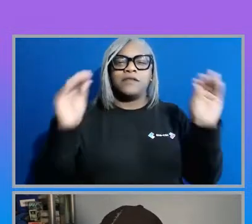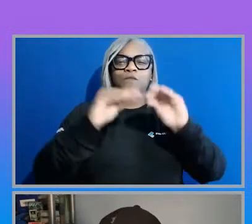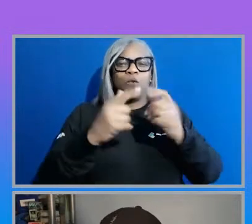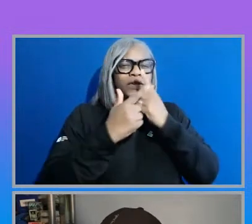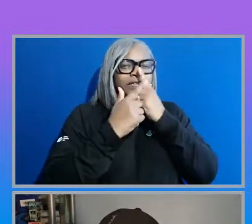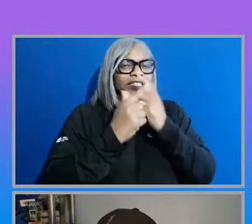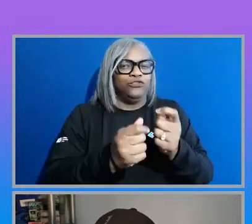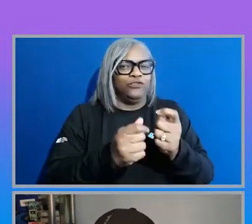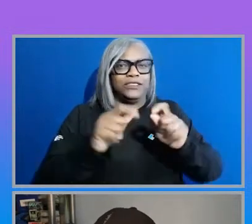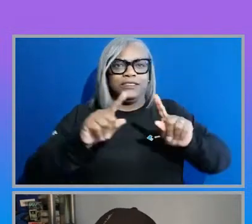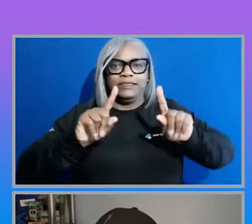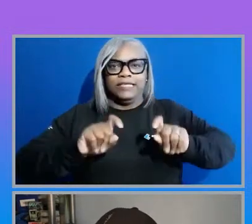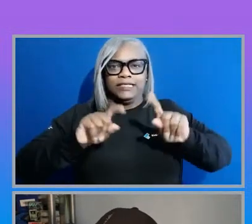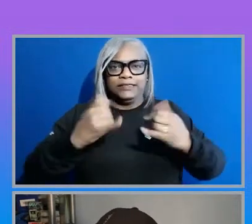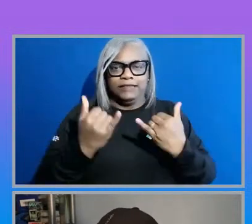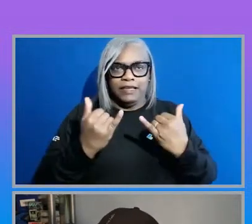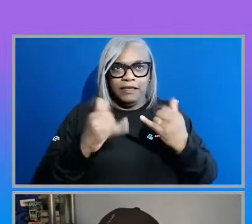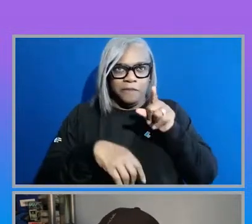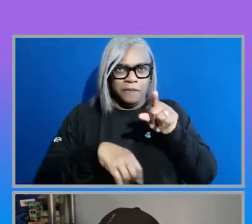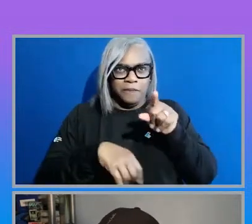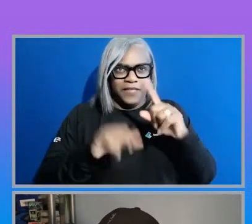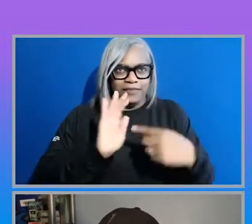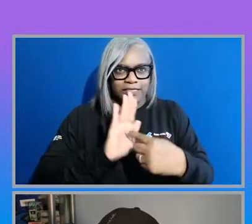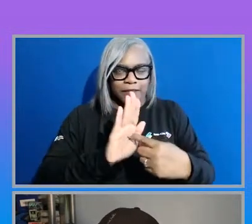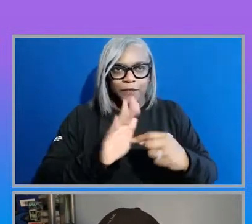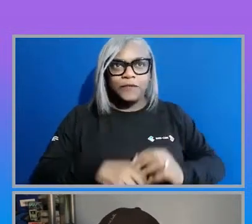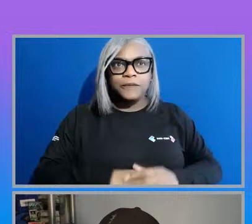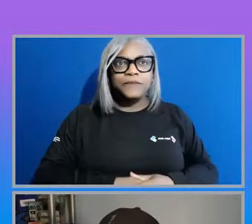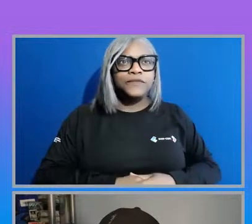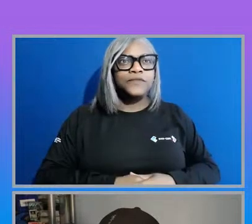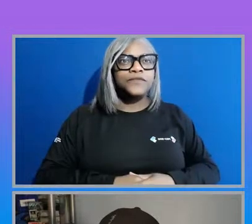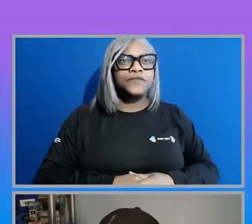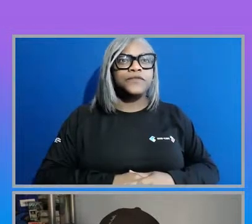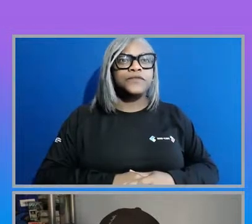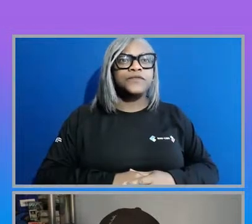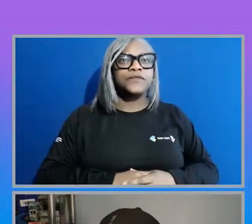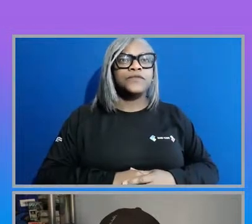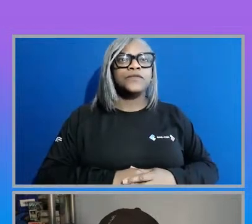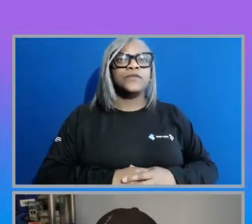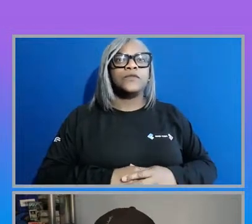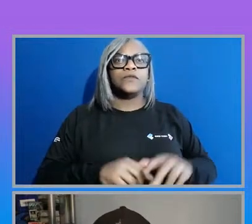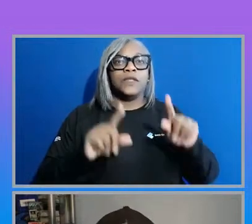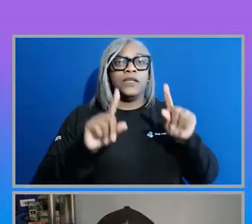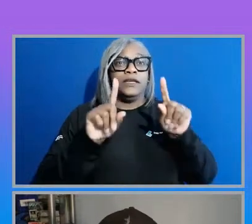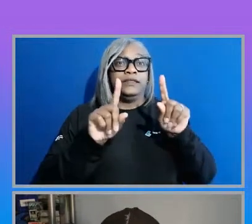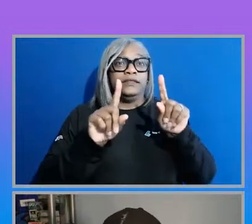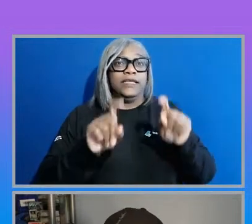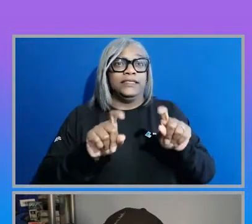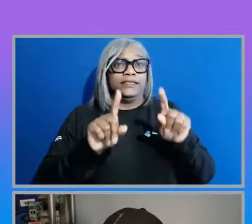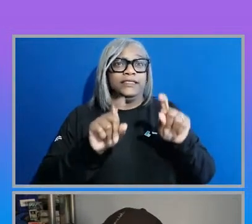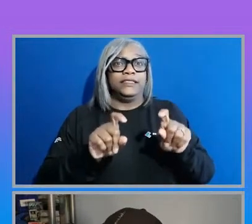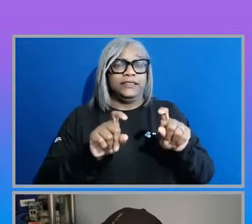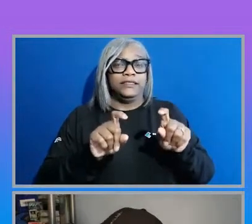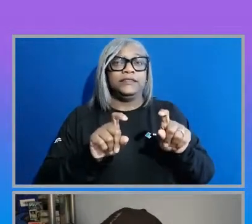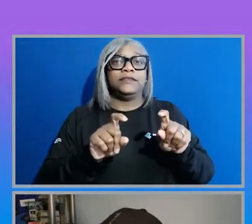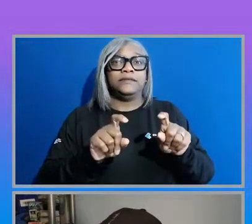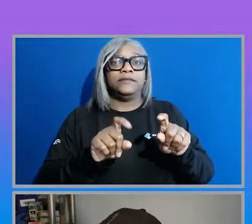to end test. This one is this one is testing the settings